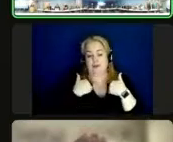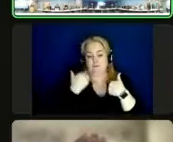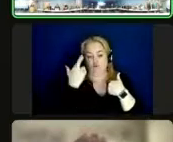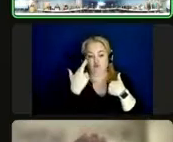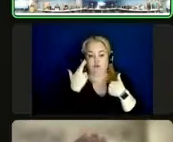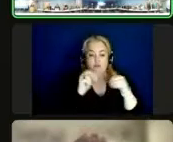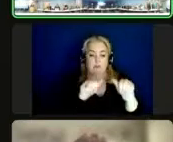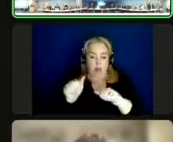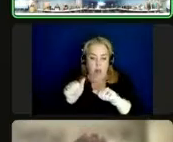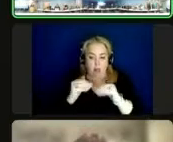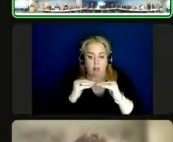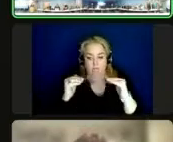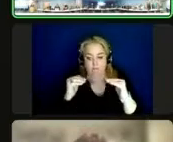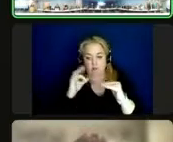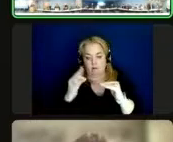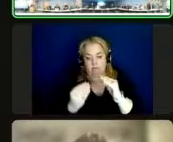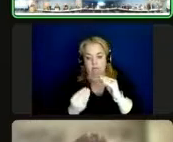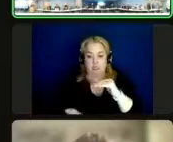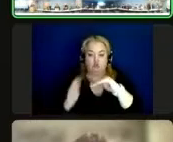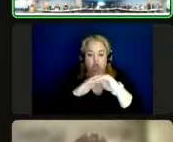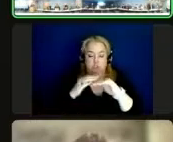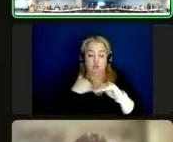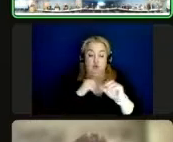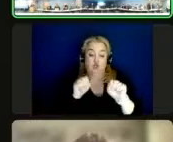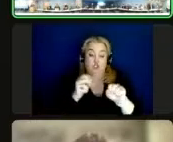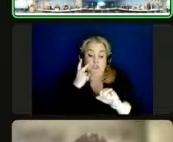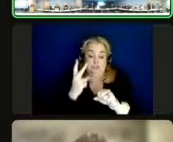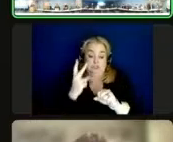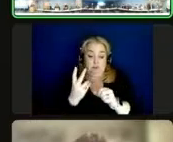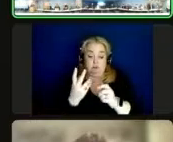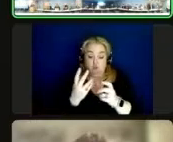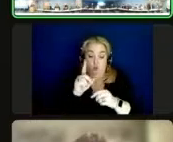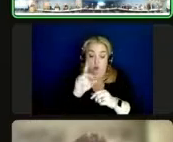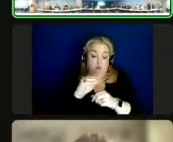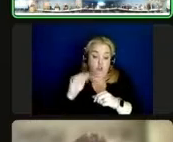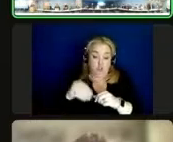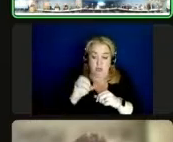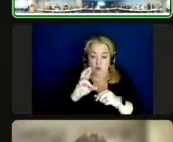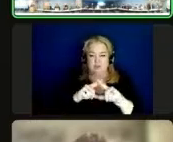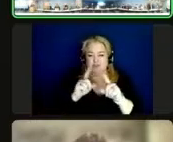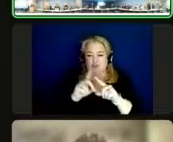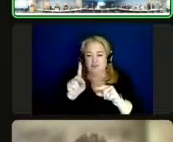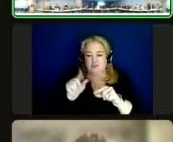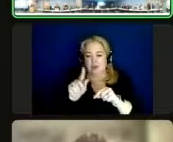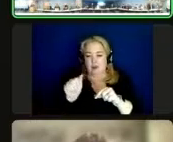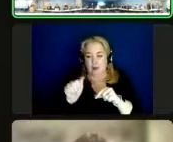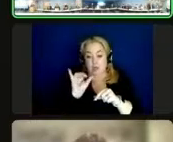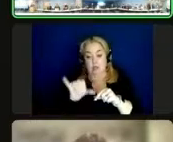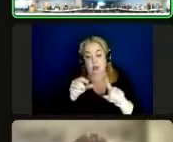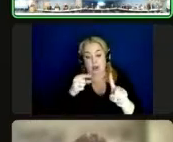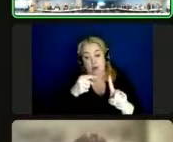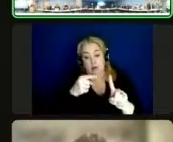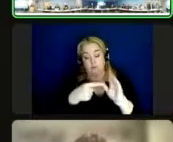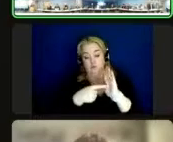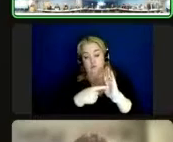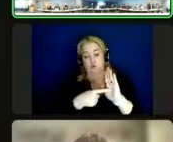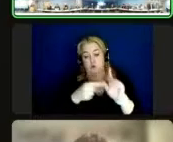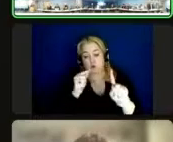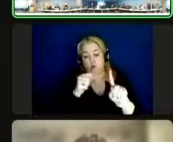DEFINITELY DO MORE THAN THAT. BUT AGAIN WE WANT TO HAVE SOME REASONABLE LEVEL LIVING